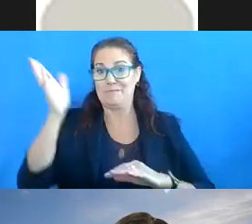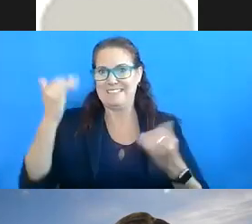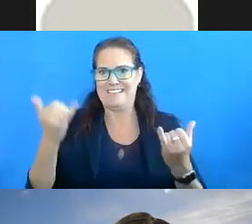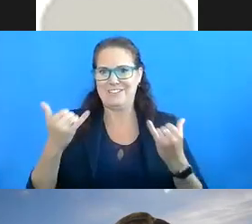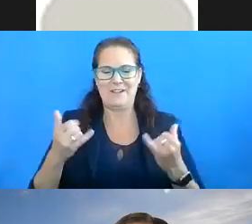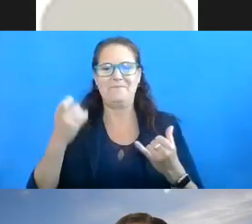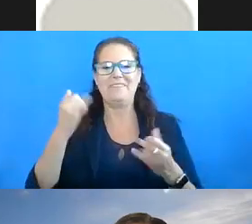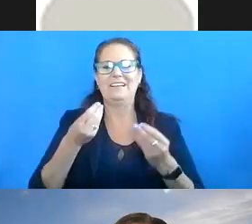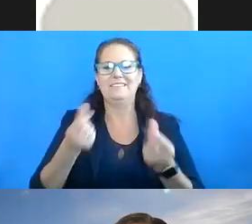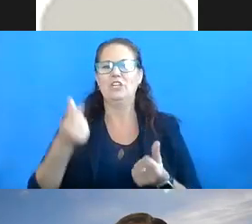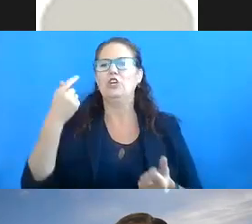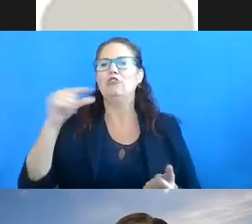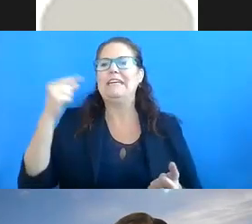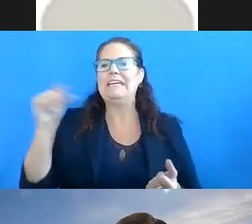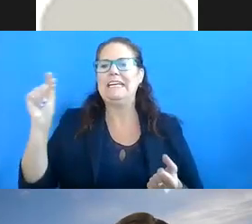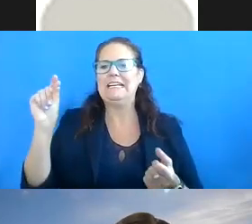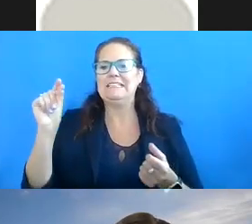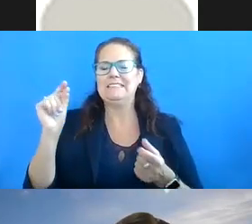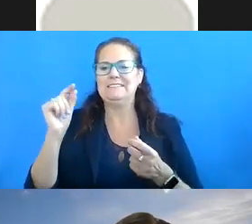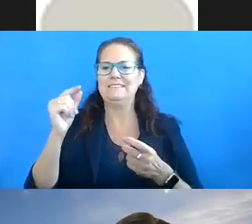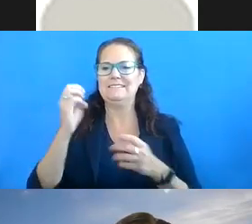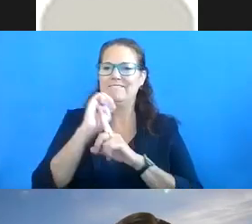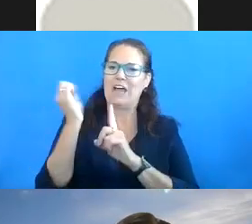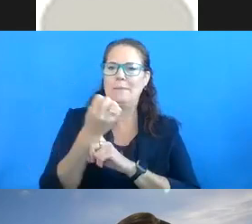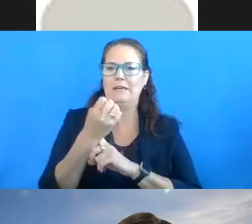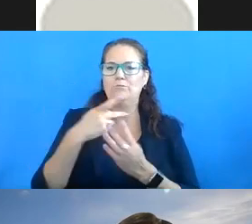fund green projects, but have been involved a lot in CCP.